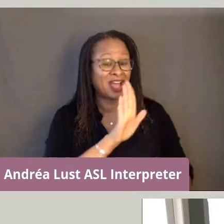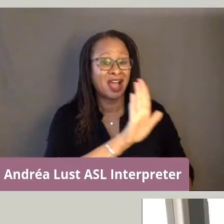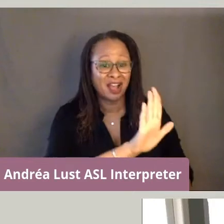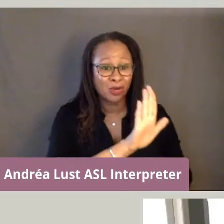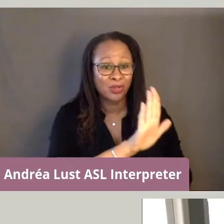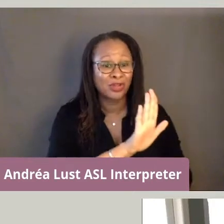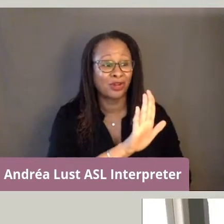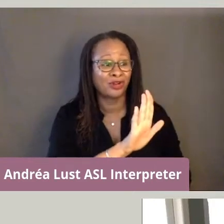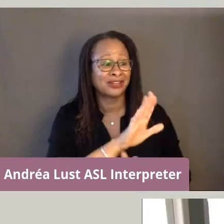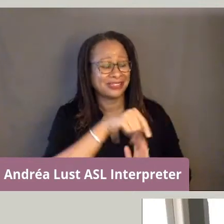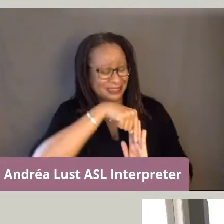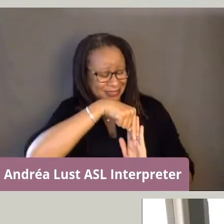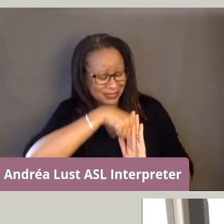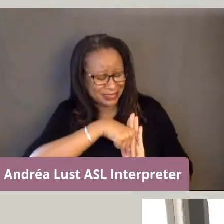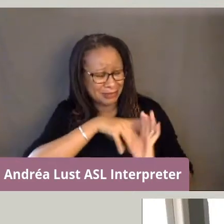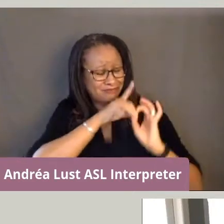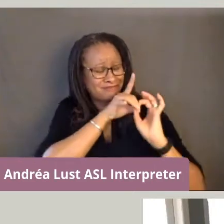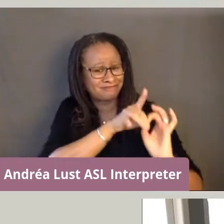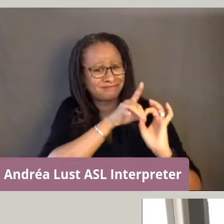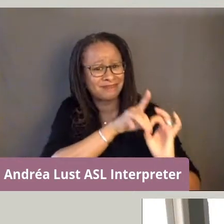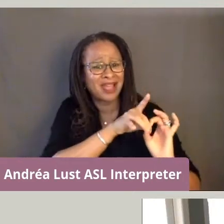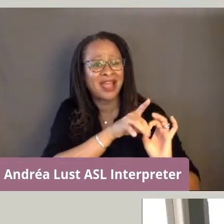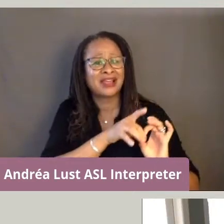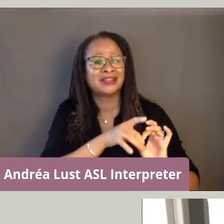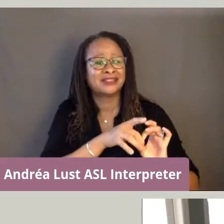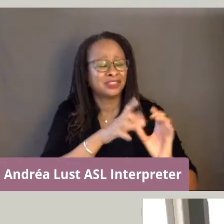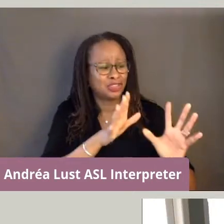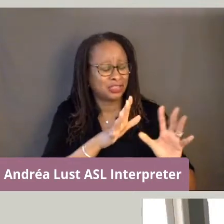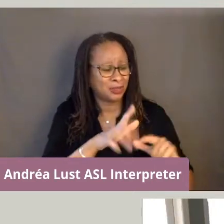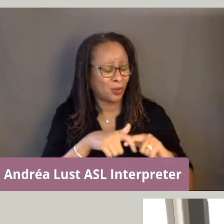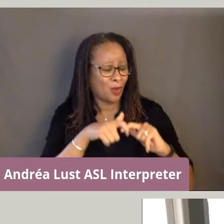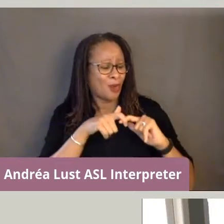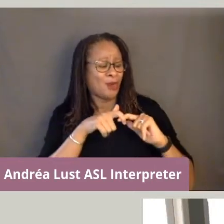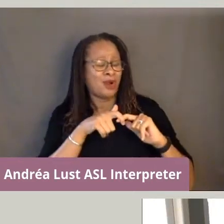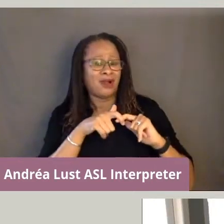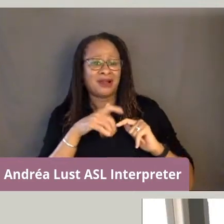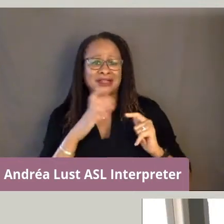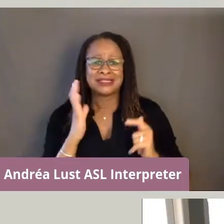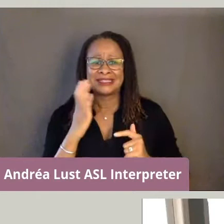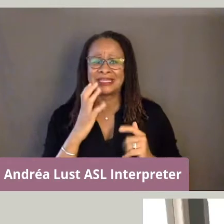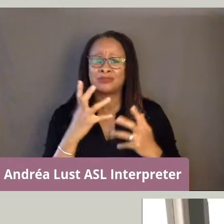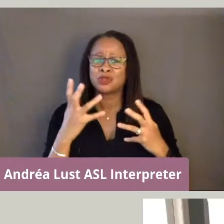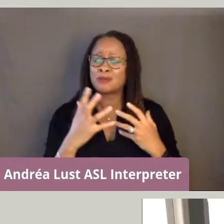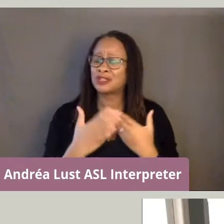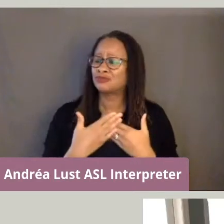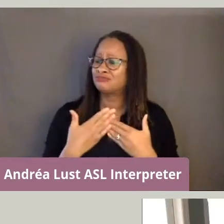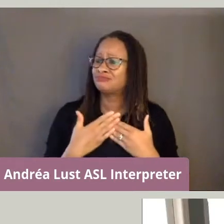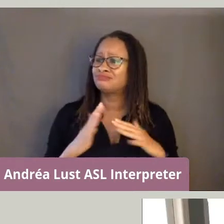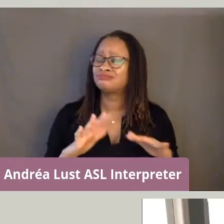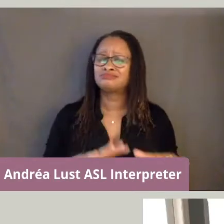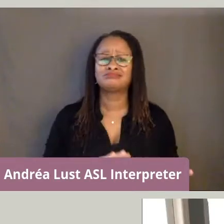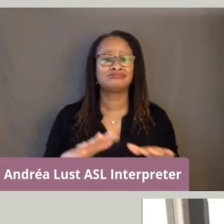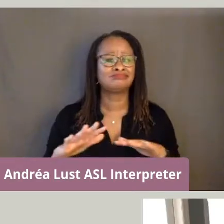it genuinely gave her pause, and she's suddenly seemed so much more at ease and almost giddy, right?